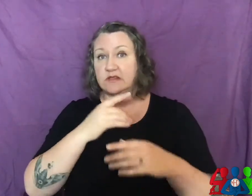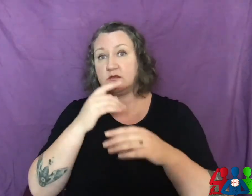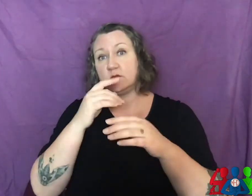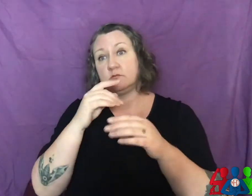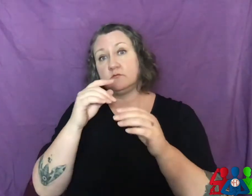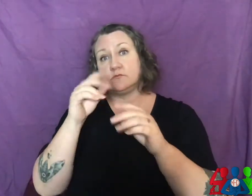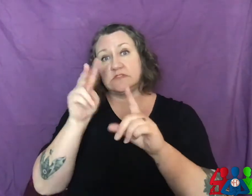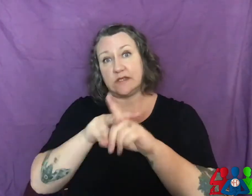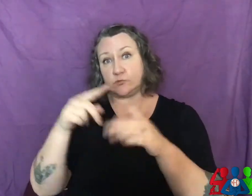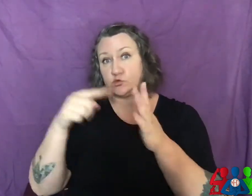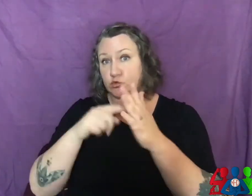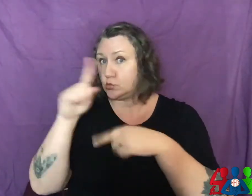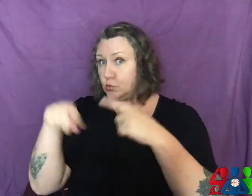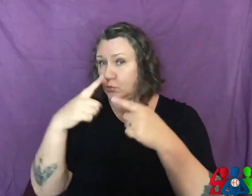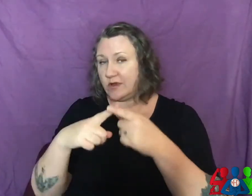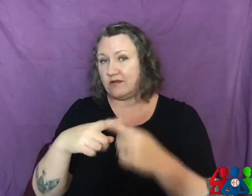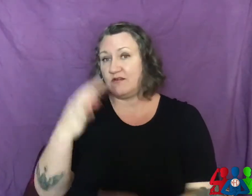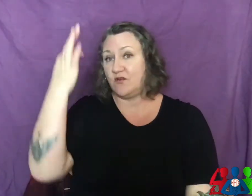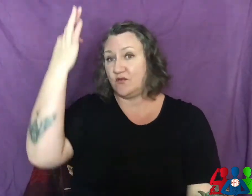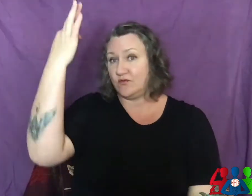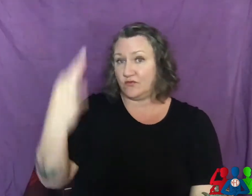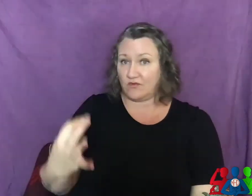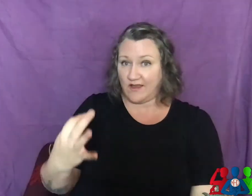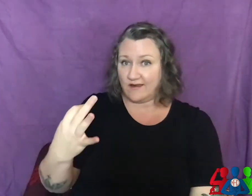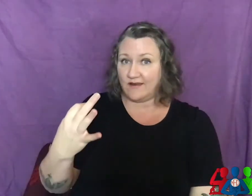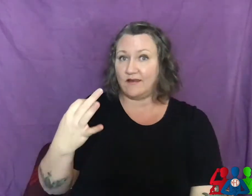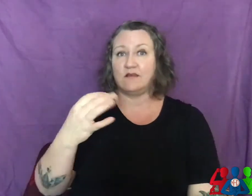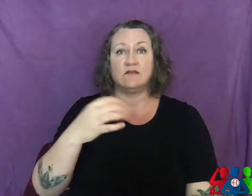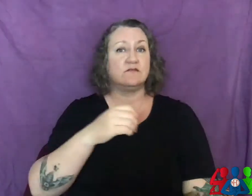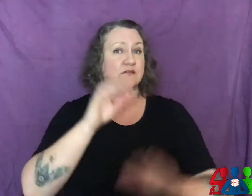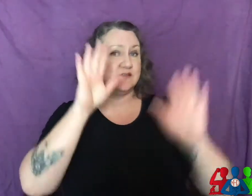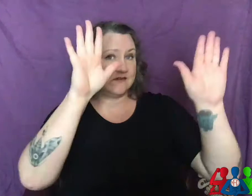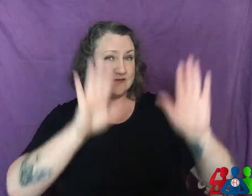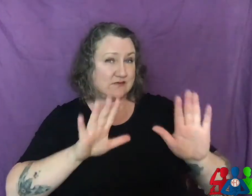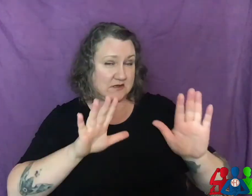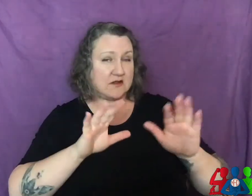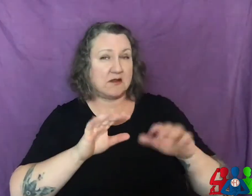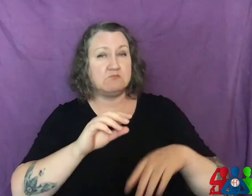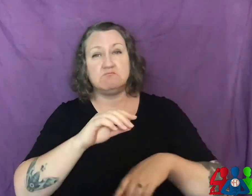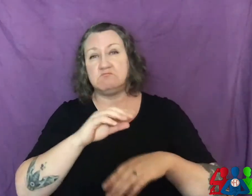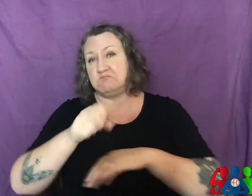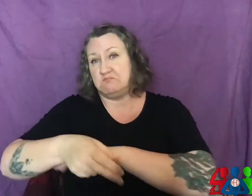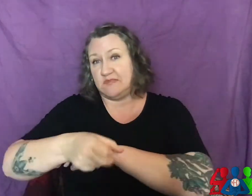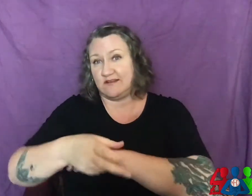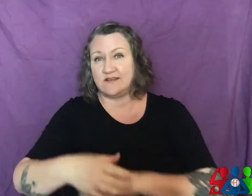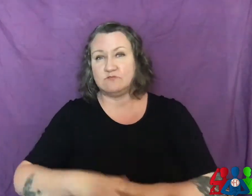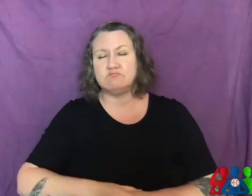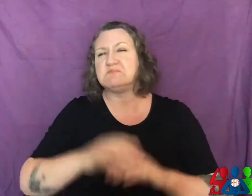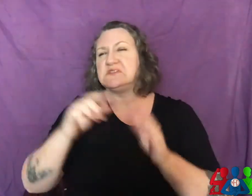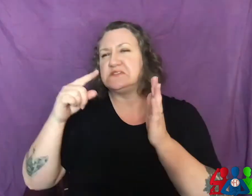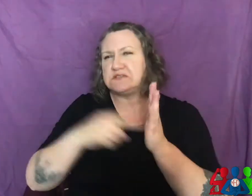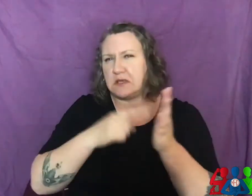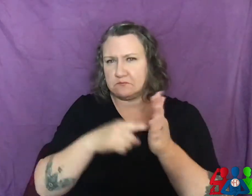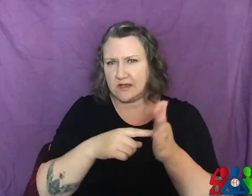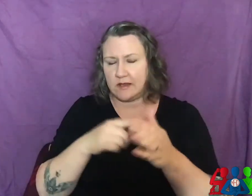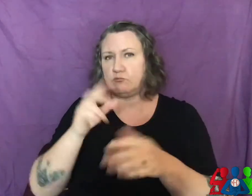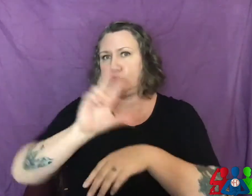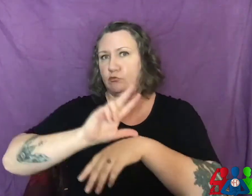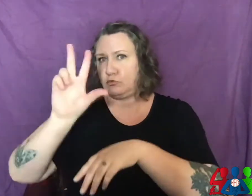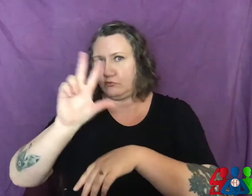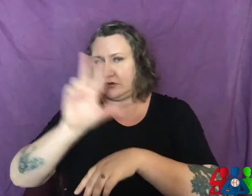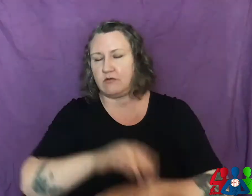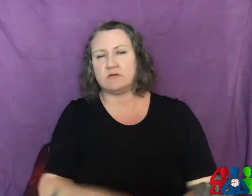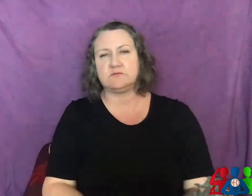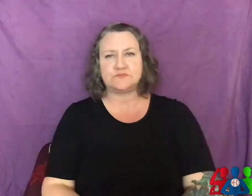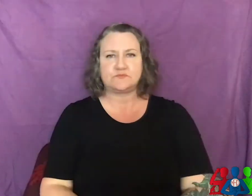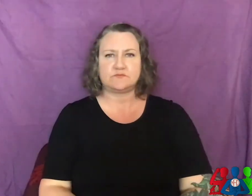o'clock. In my course I tend to set due dates on Fridays and Sundays at midnight, sometimes